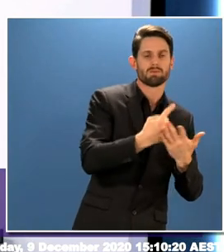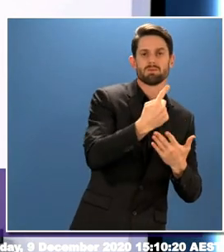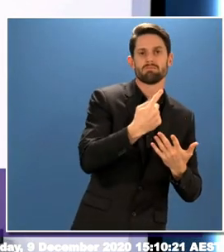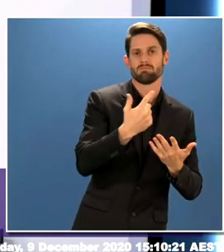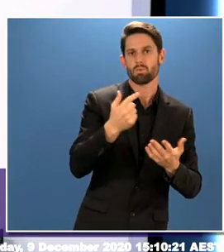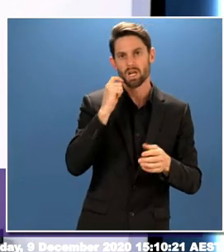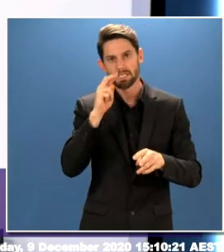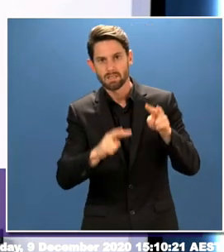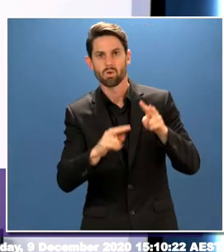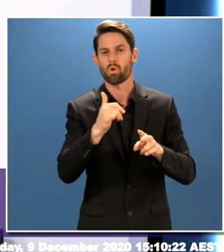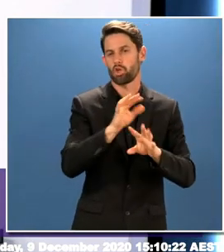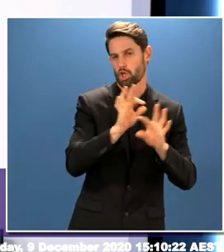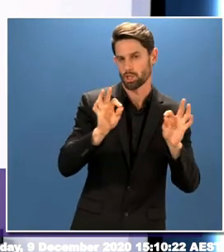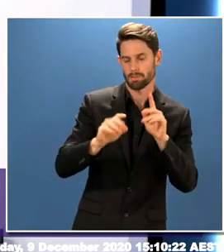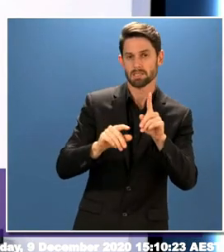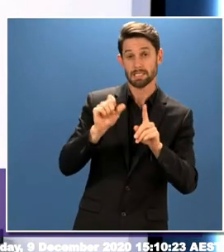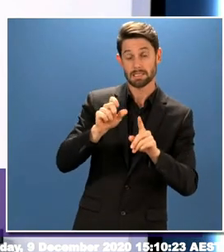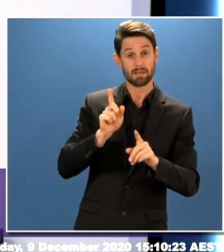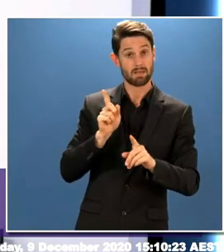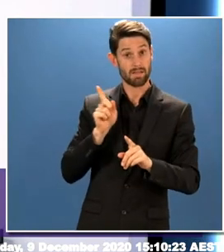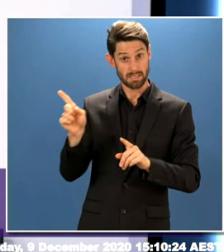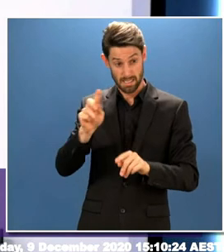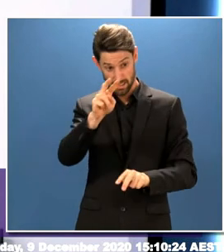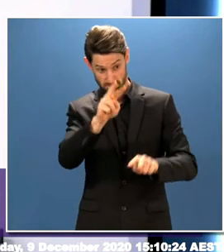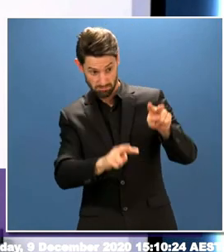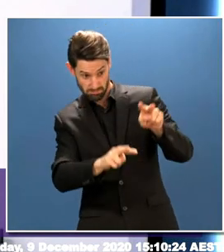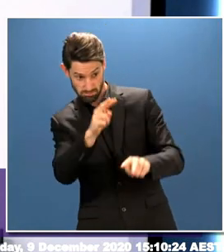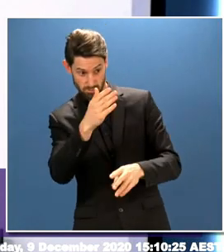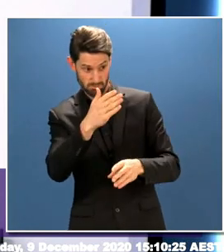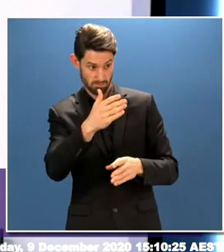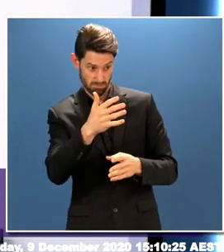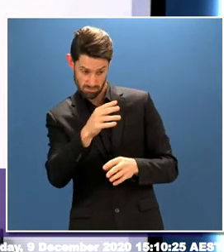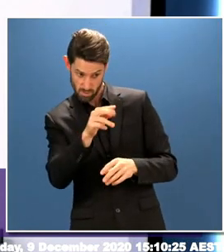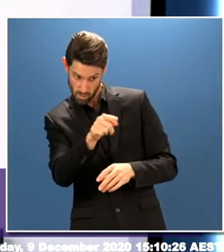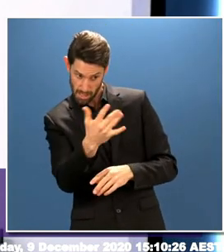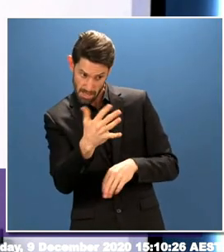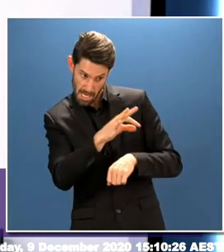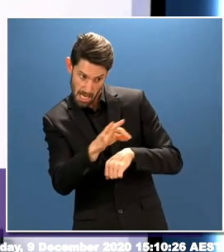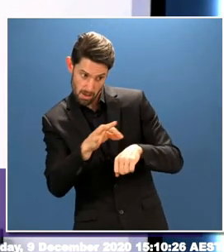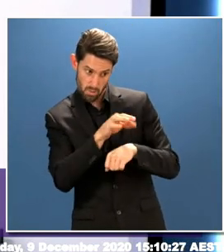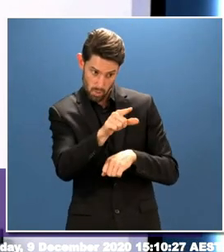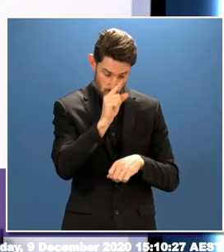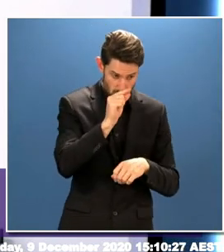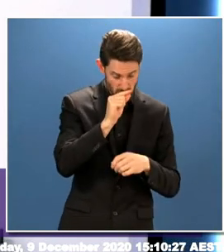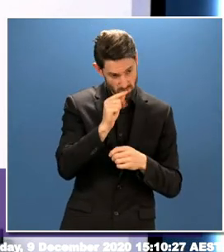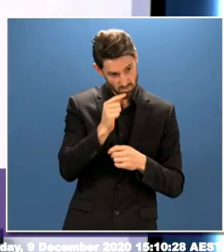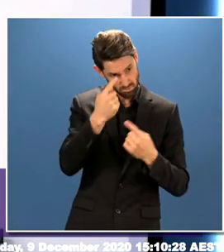That process of doing a work capacity essentially involves a medical